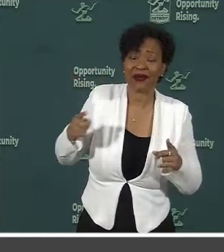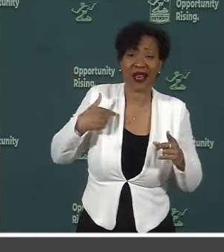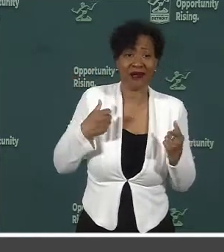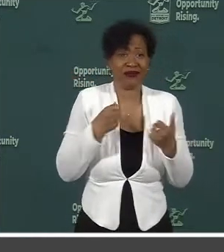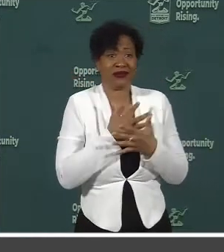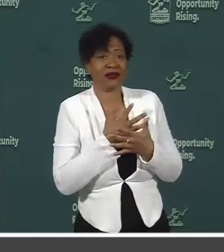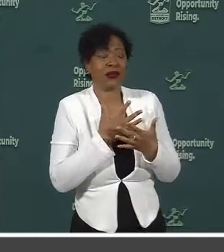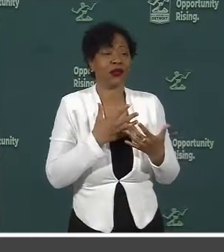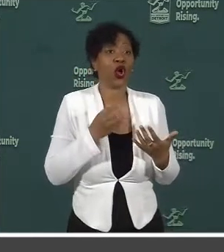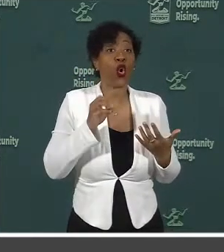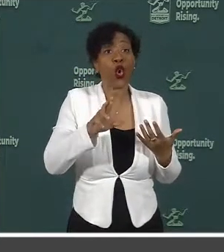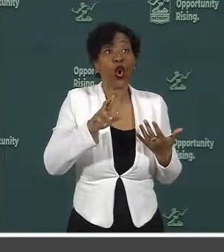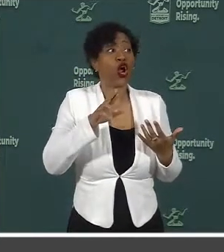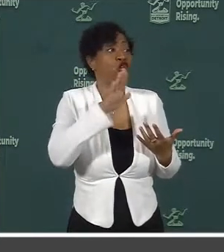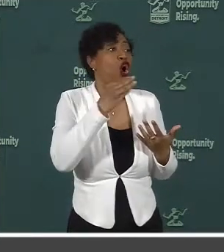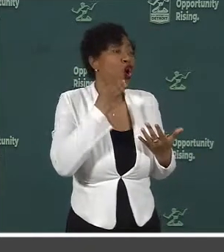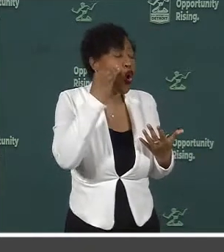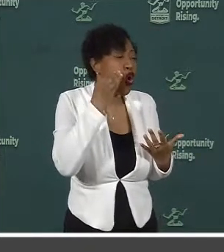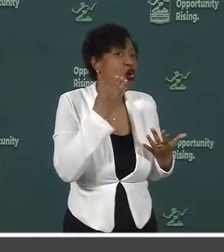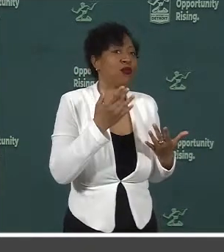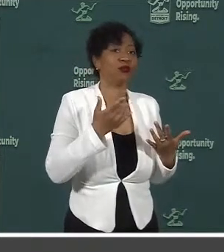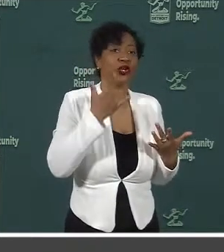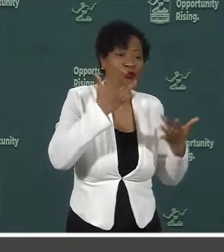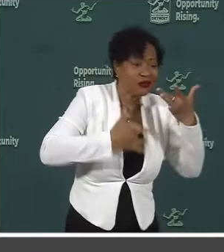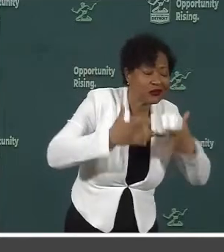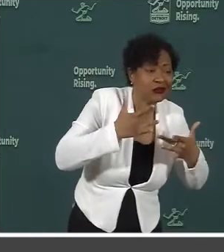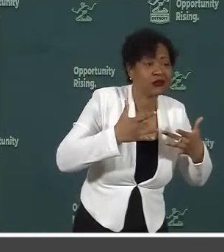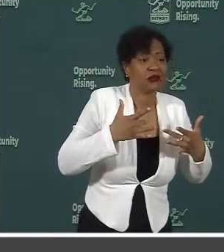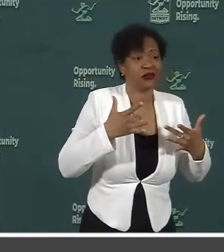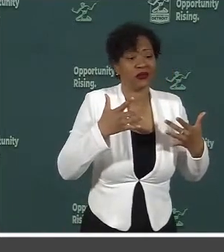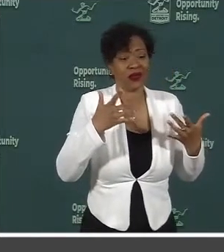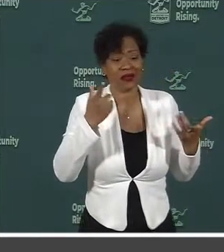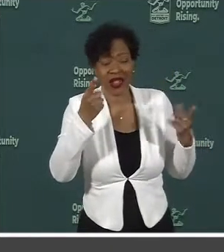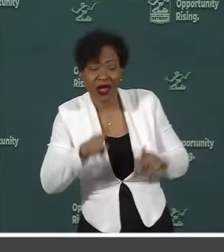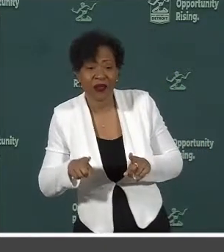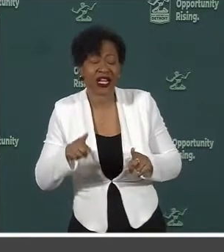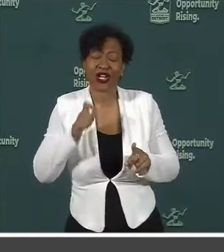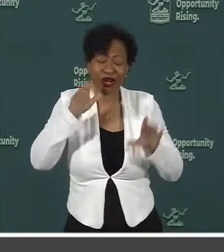EDUCATION THAT IS WE HAVE A WHOLE >> A LOT OF FOLKS IN THIS